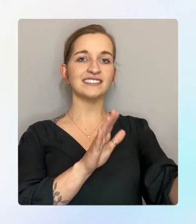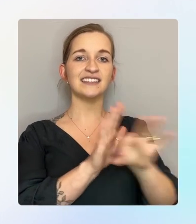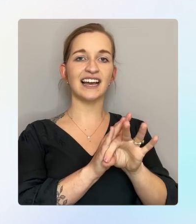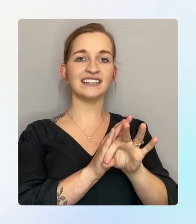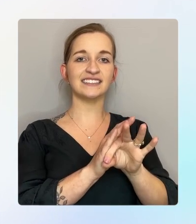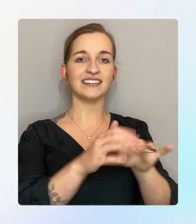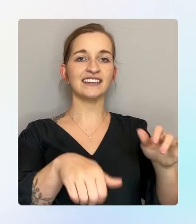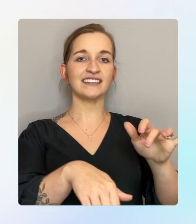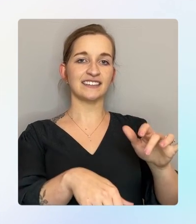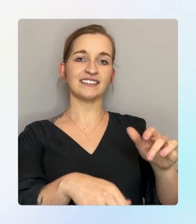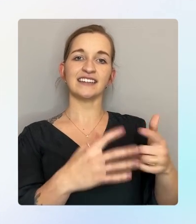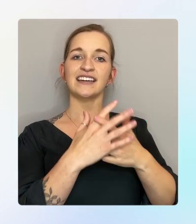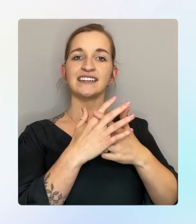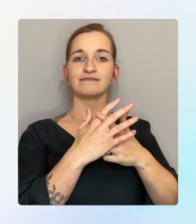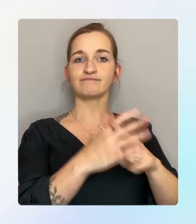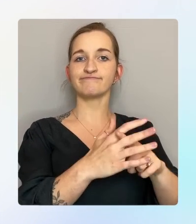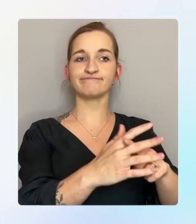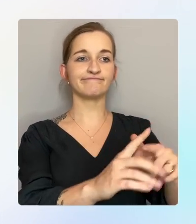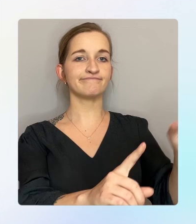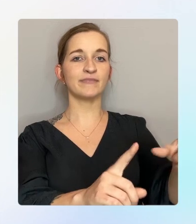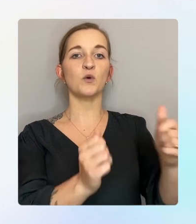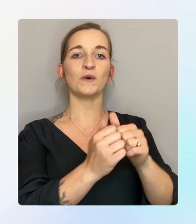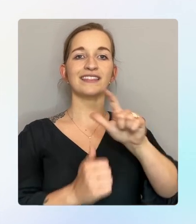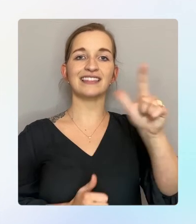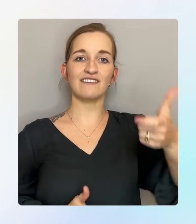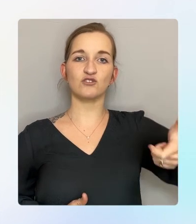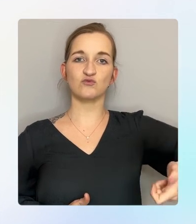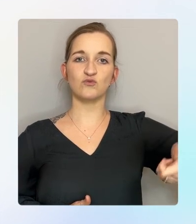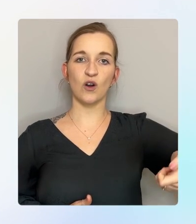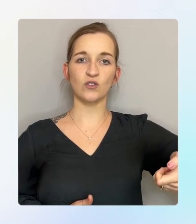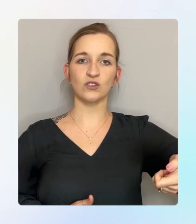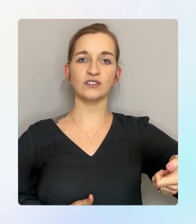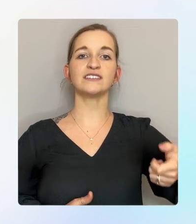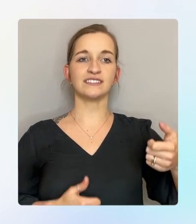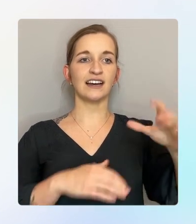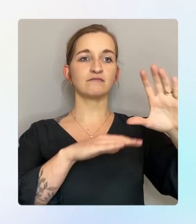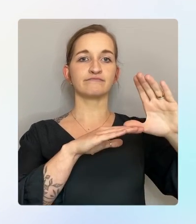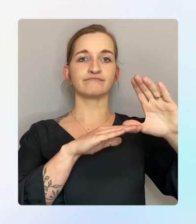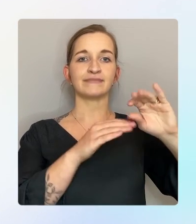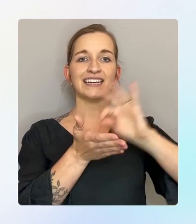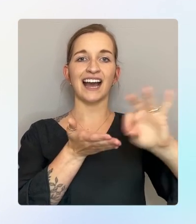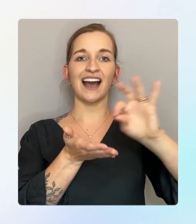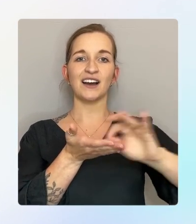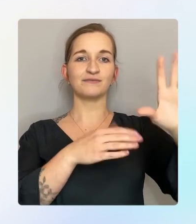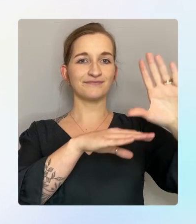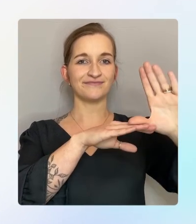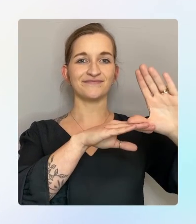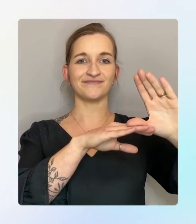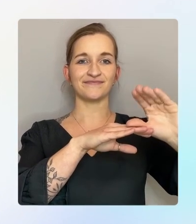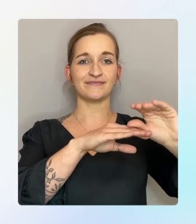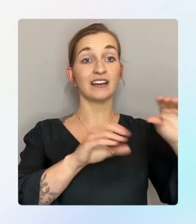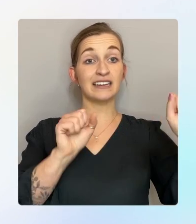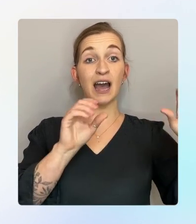and then click activate with the left controller. This makes the timer start the countdown.